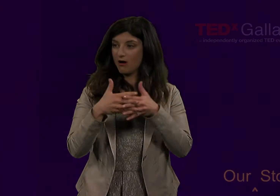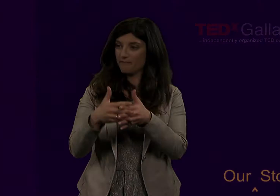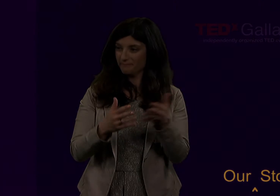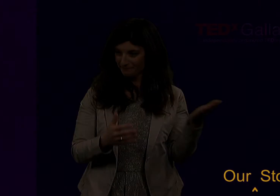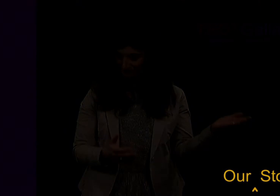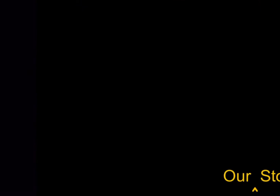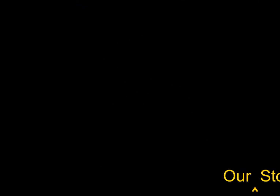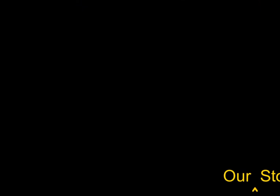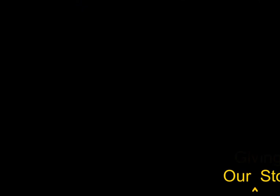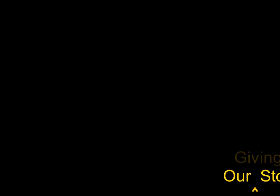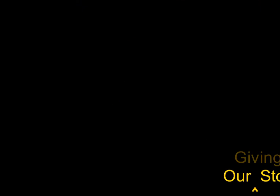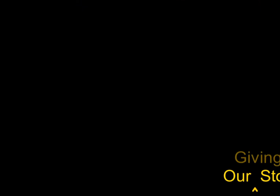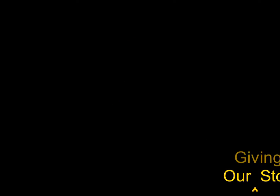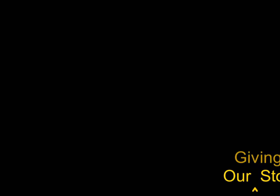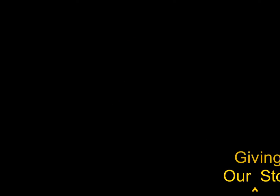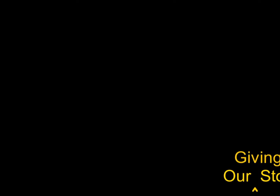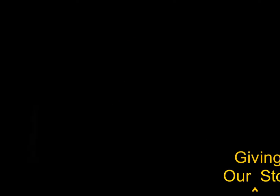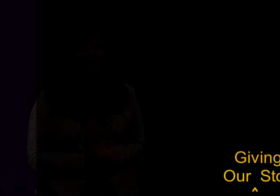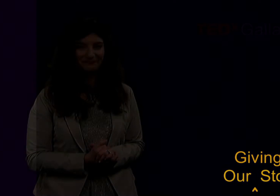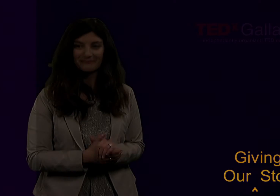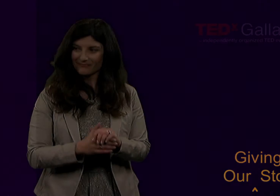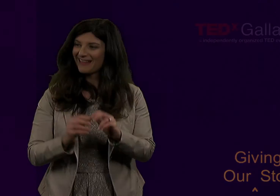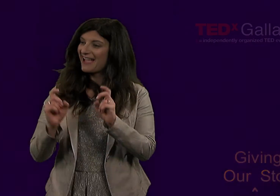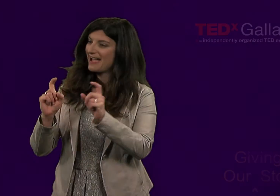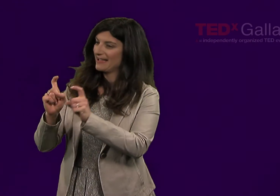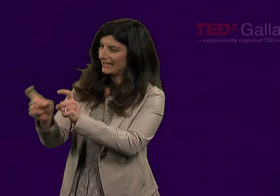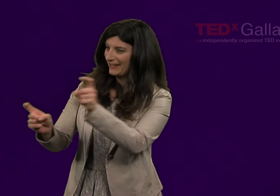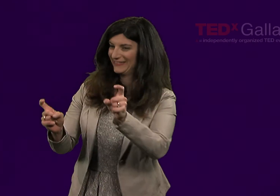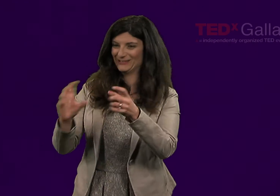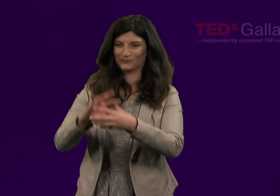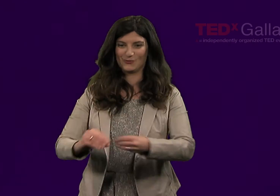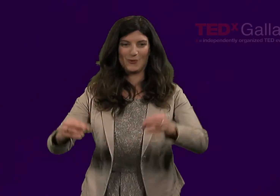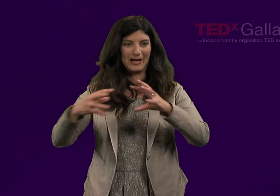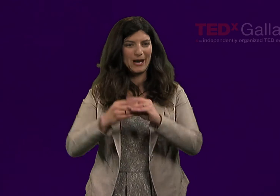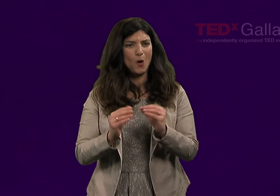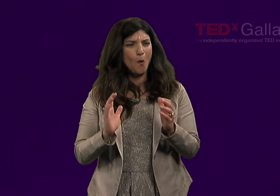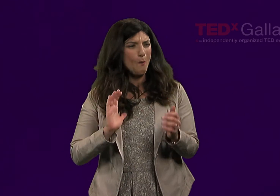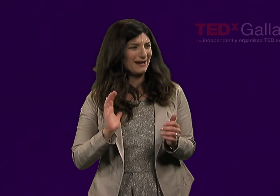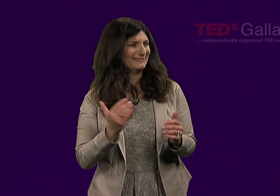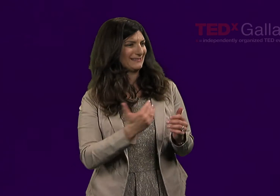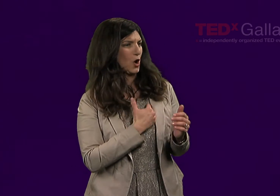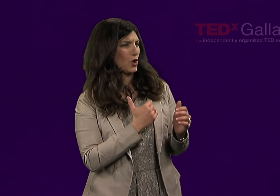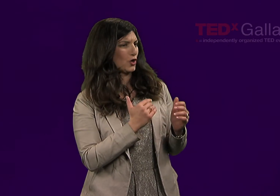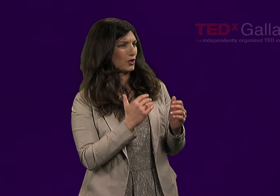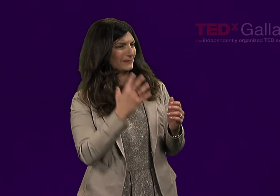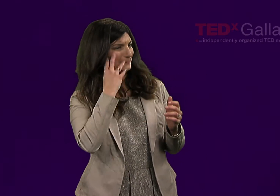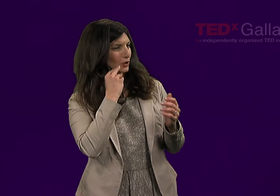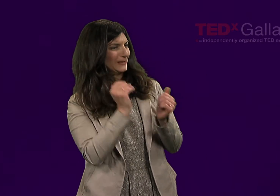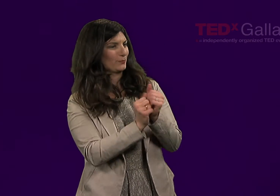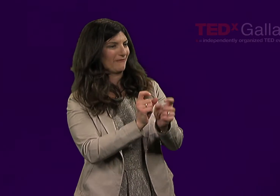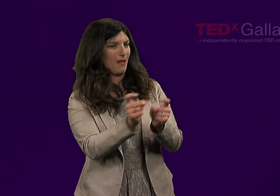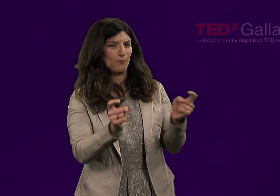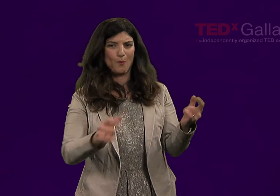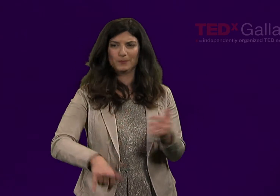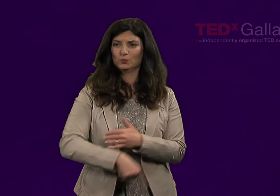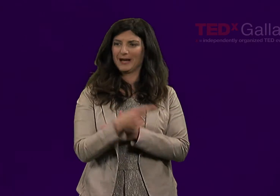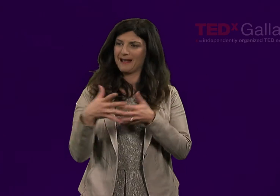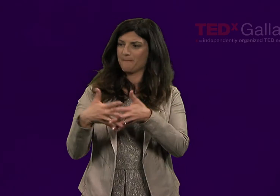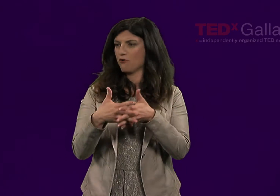[Giving Our Story.] So, let's look at our giving story. What is it that Americans do in terms of giving?